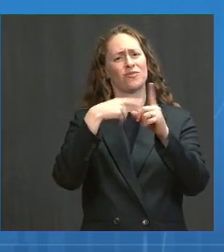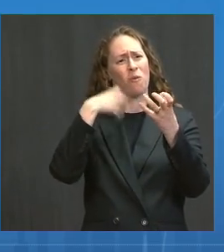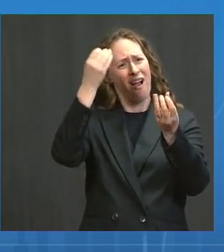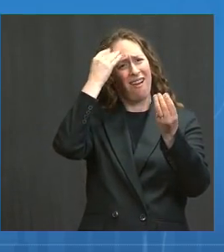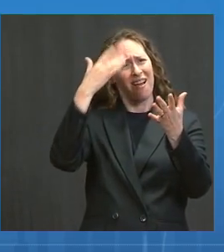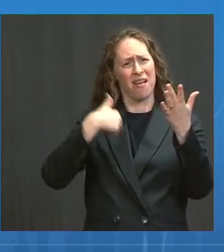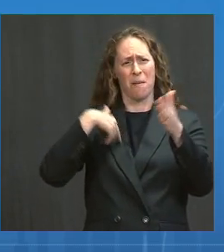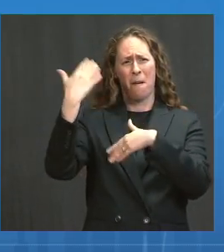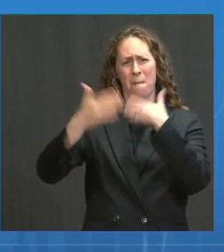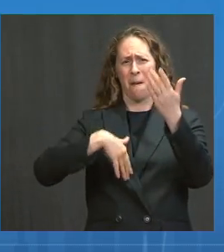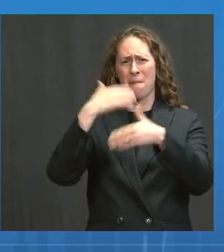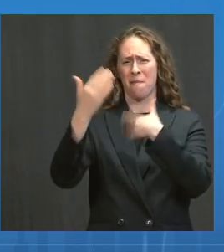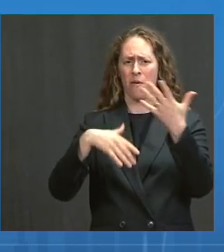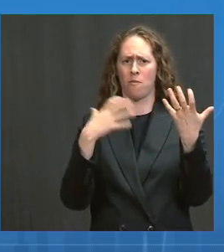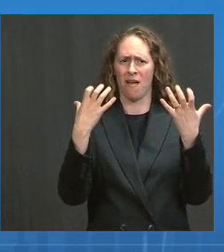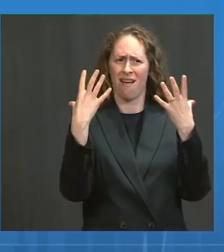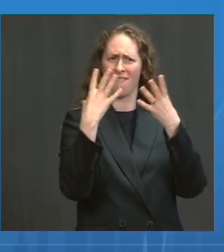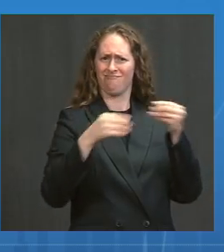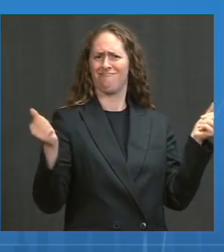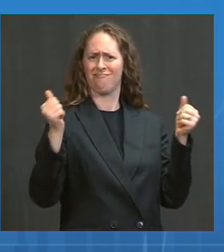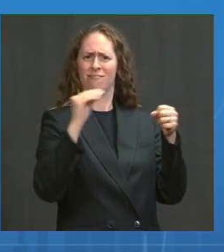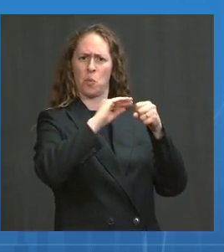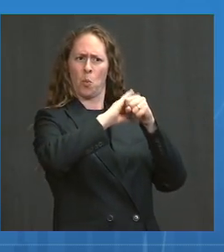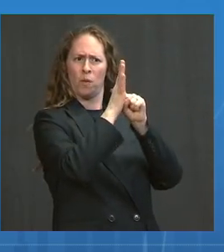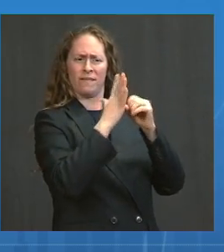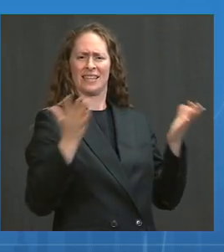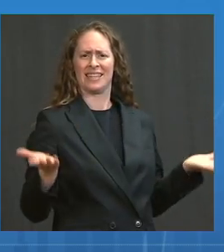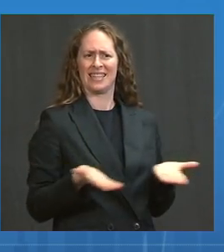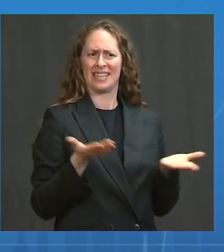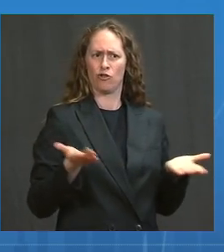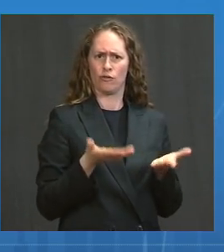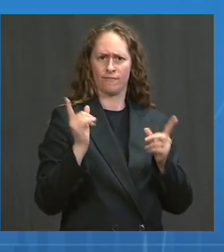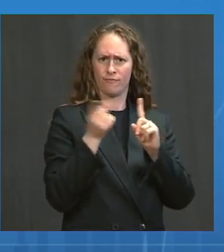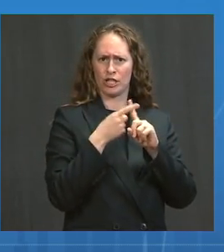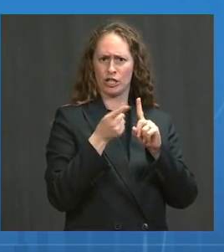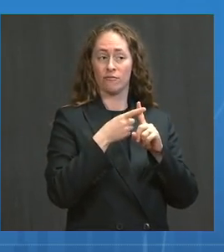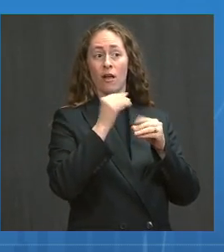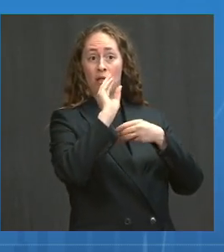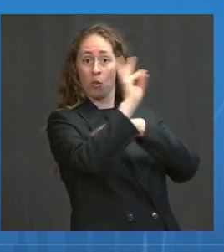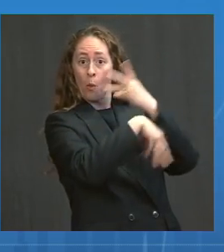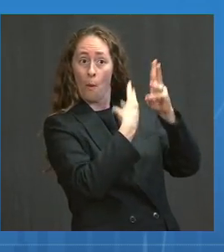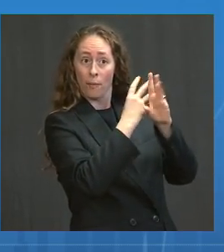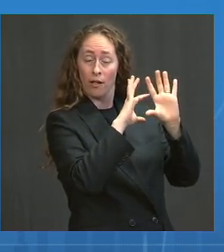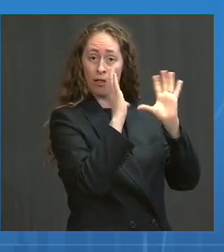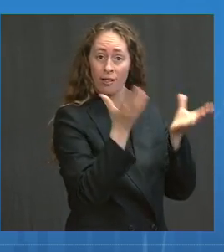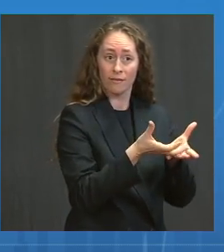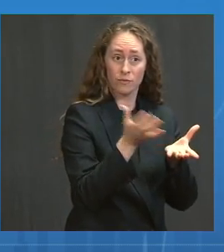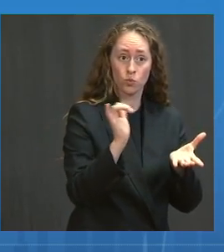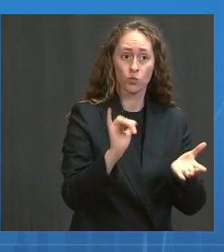here at home and around the world. Here at home, going into the 4th of July holiday weekend,